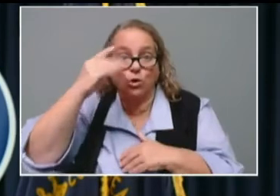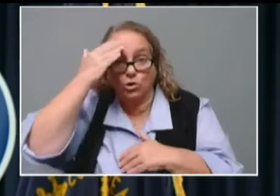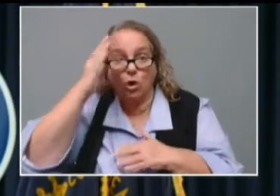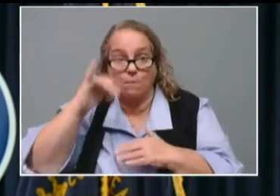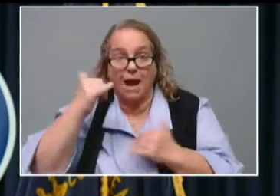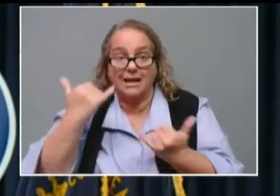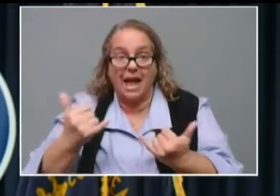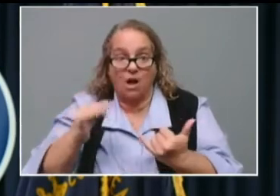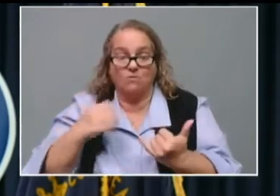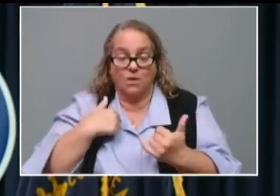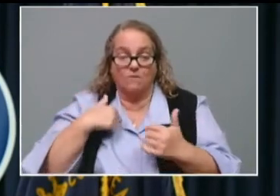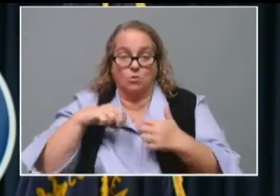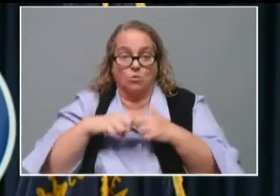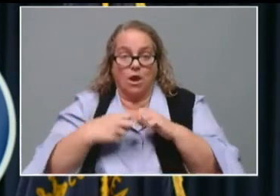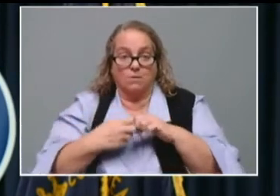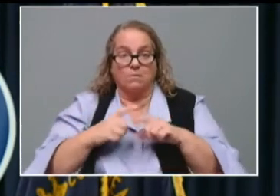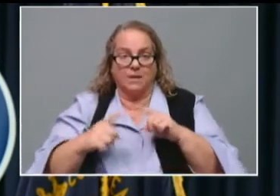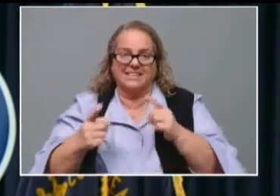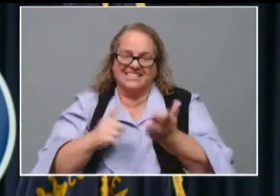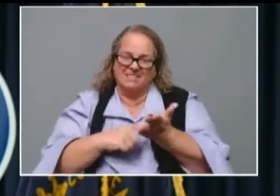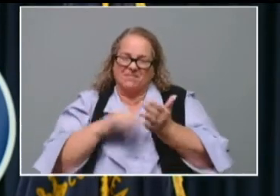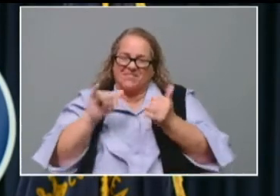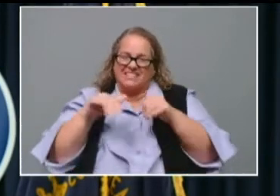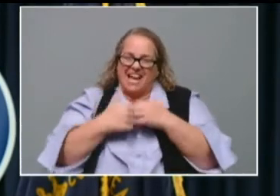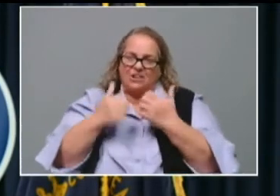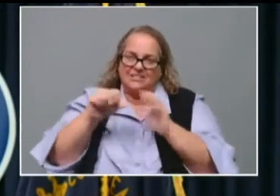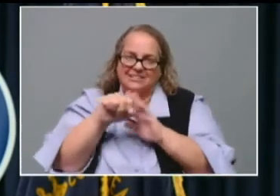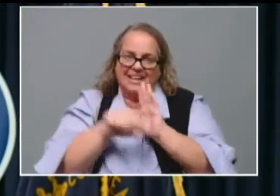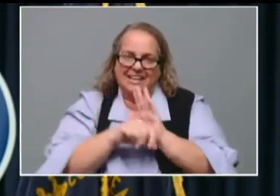that's the way state government works. Karen's are w ky